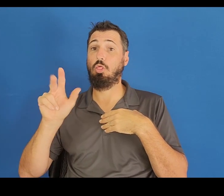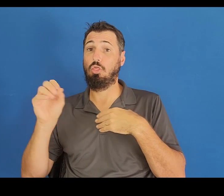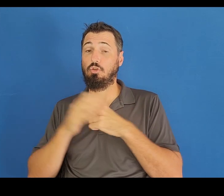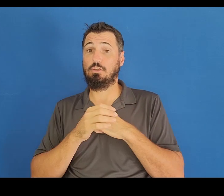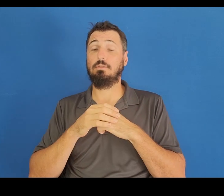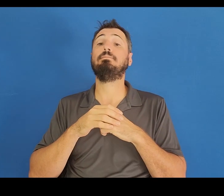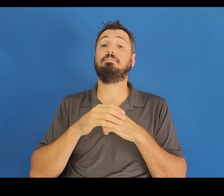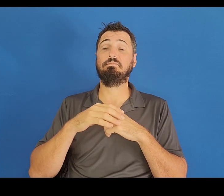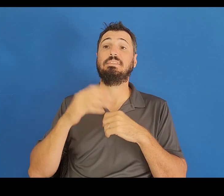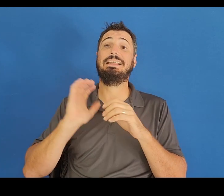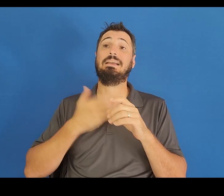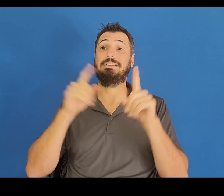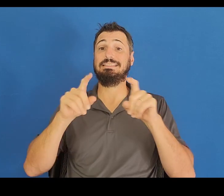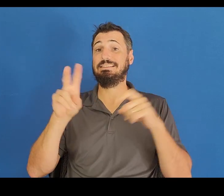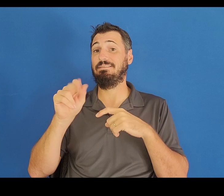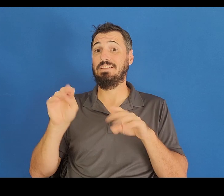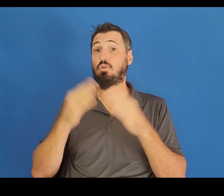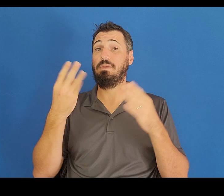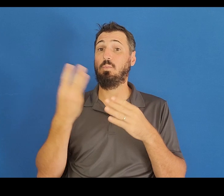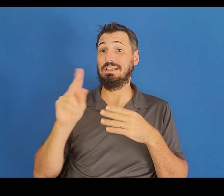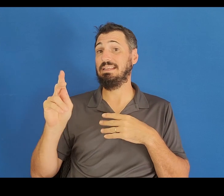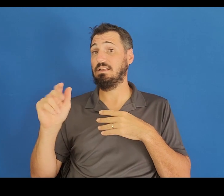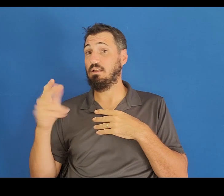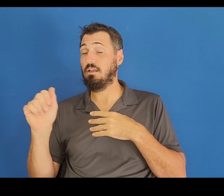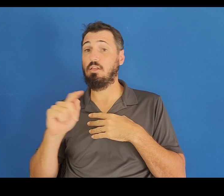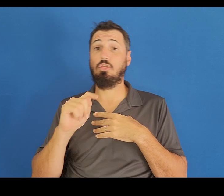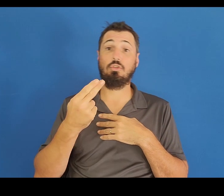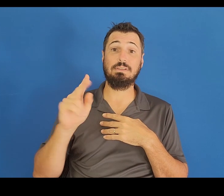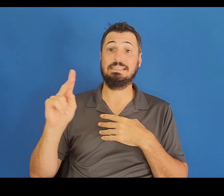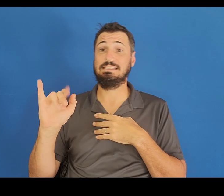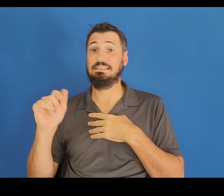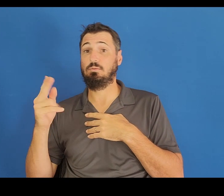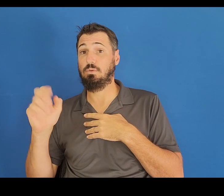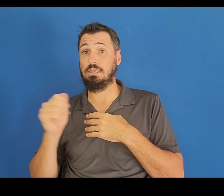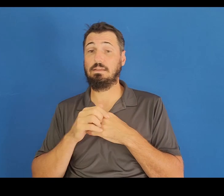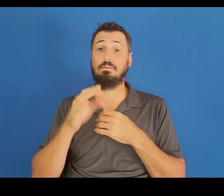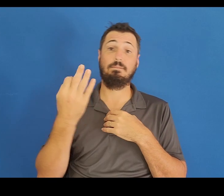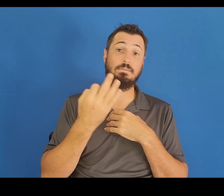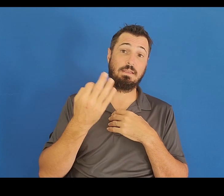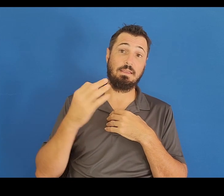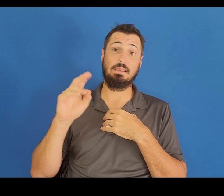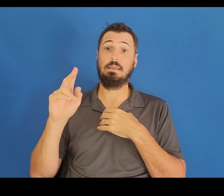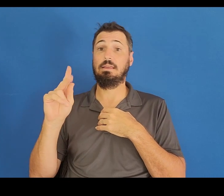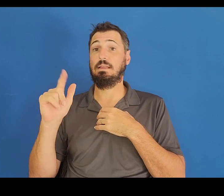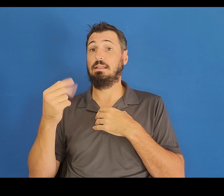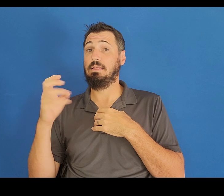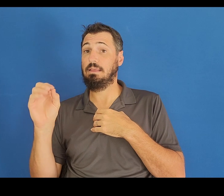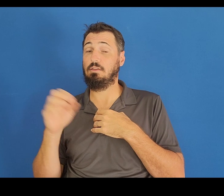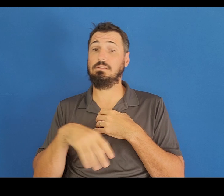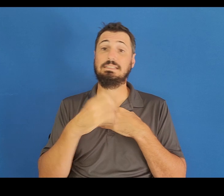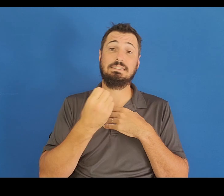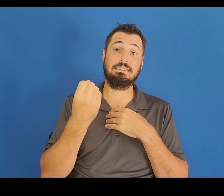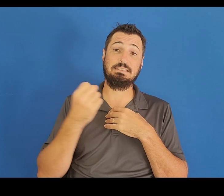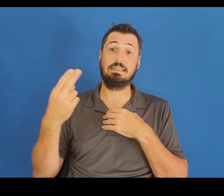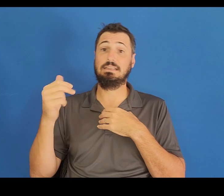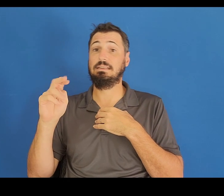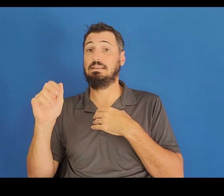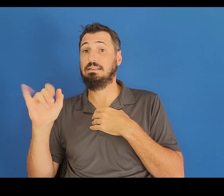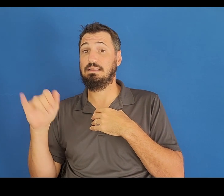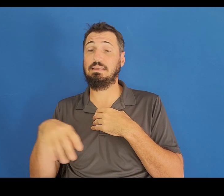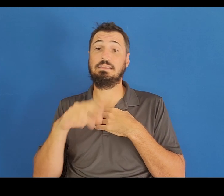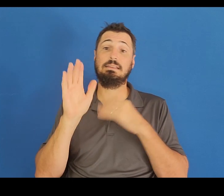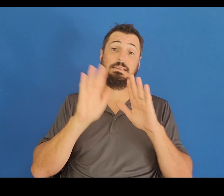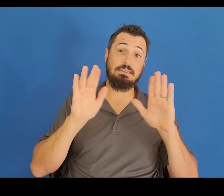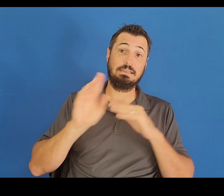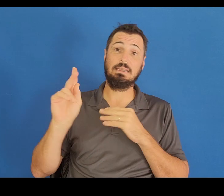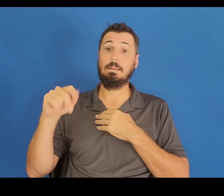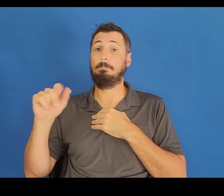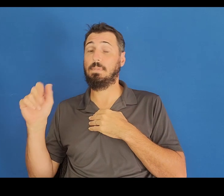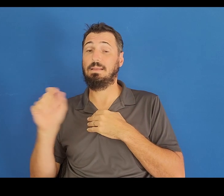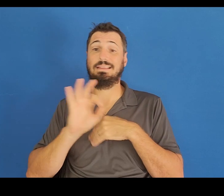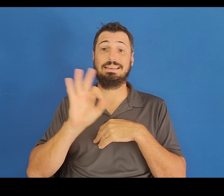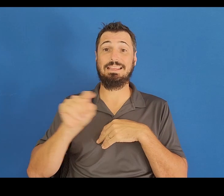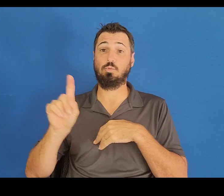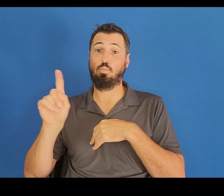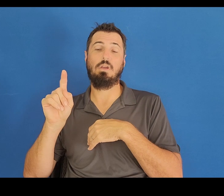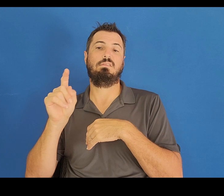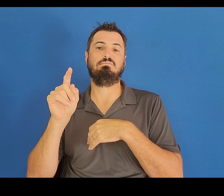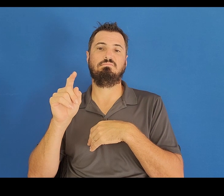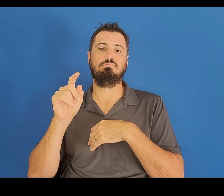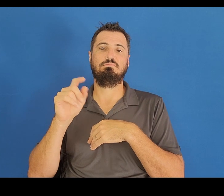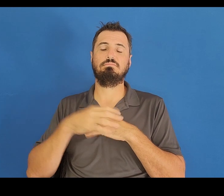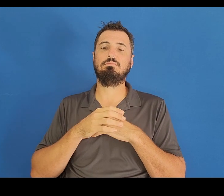Our mobile testing van is open Wednesdays in Kekaha, Thursdays in Kīlauea, Fridays in Kalāheo, Saturdays in Hanalei, and Sundays in Kapaa, from 9 to 1 each day. You’ll get your